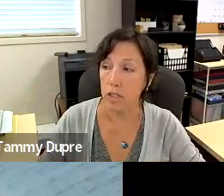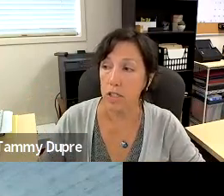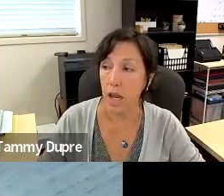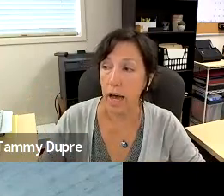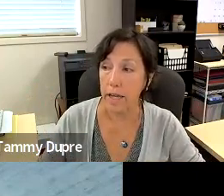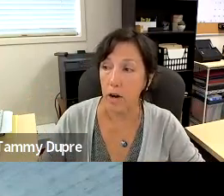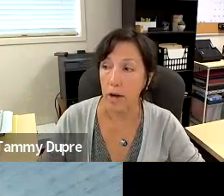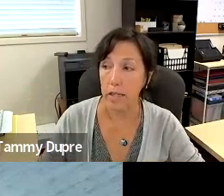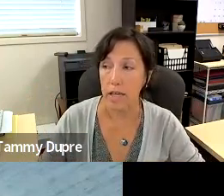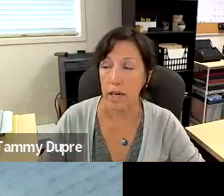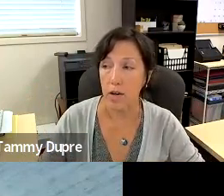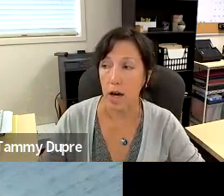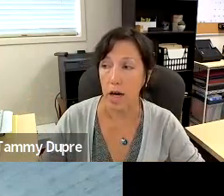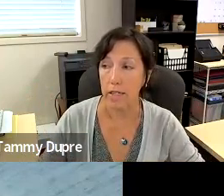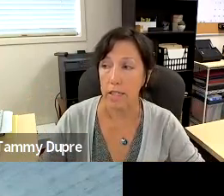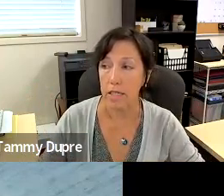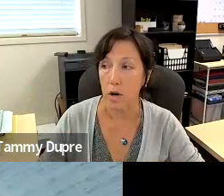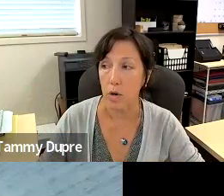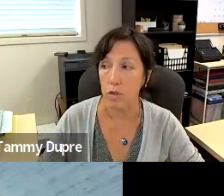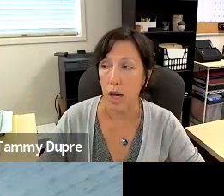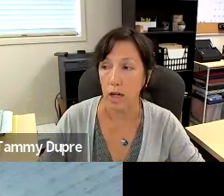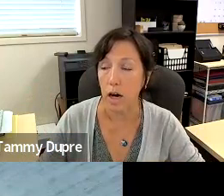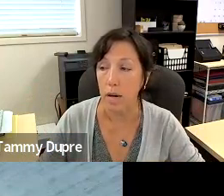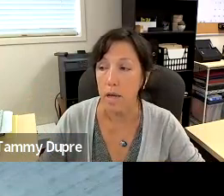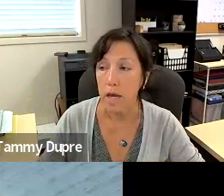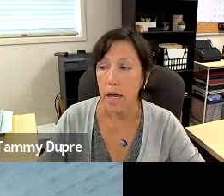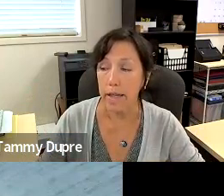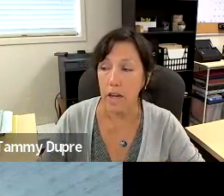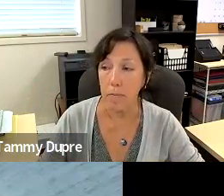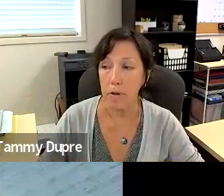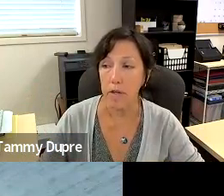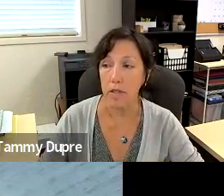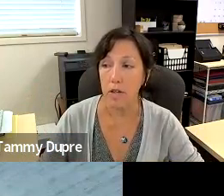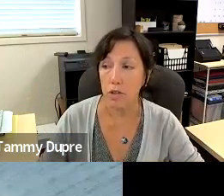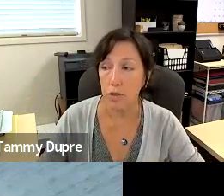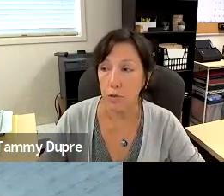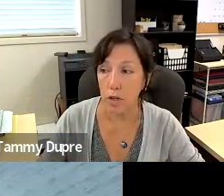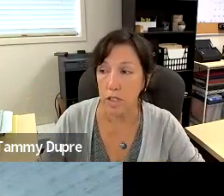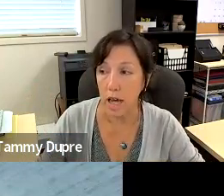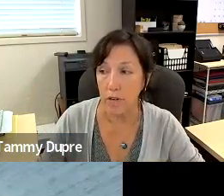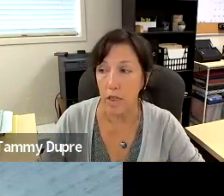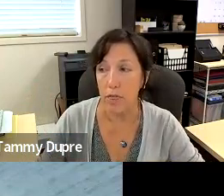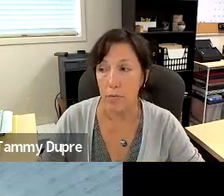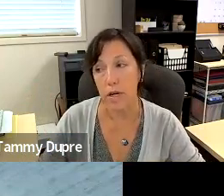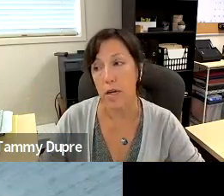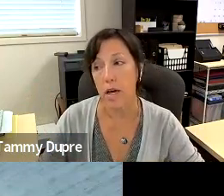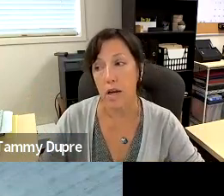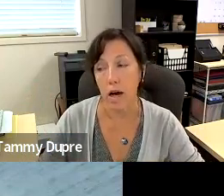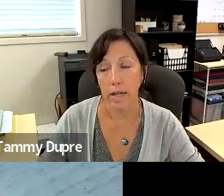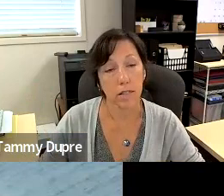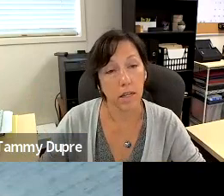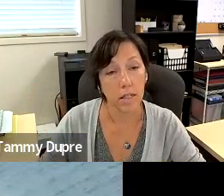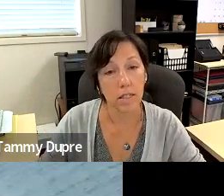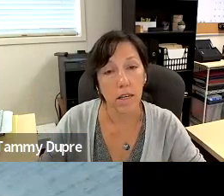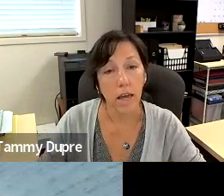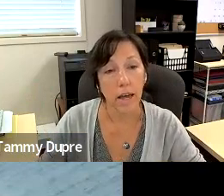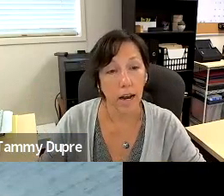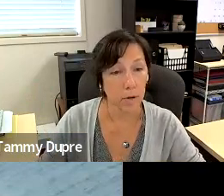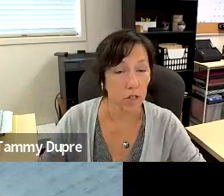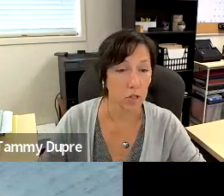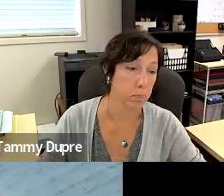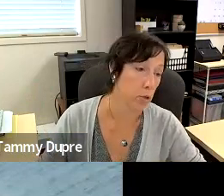And go to Slideo SLID o.com and type in 2 4 7 3 9 6.